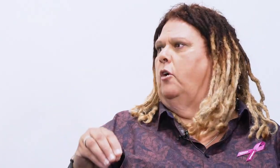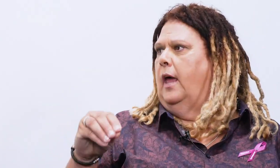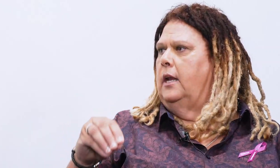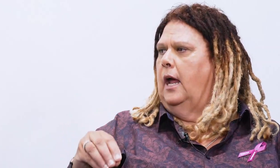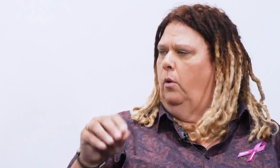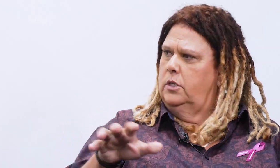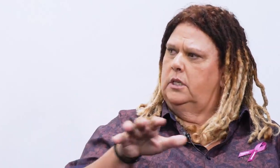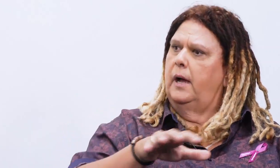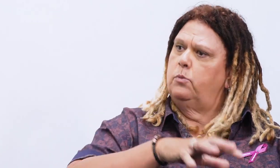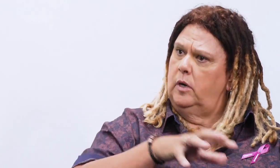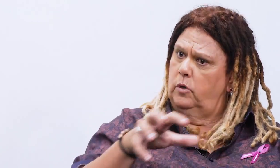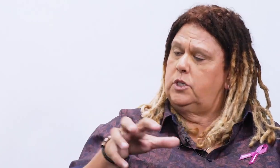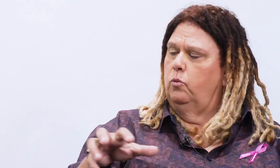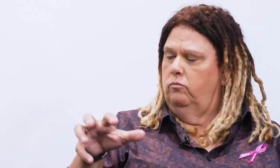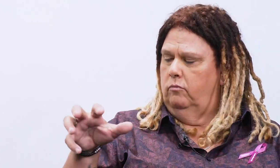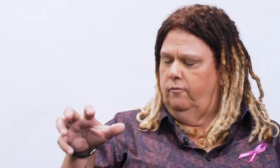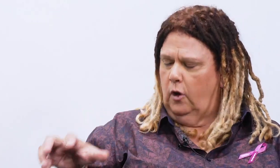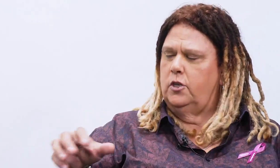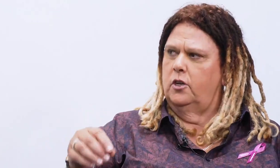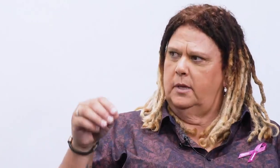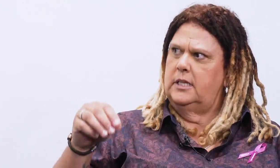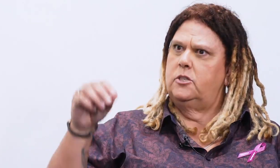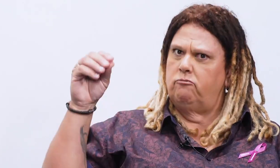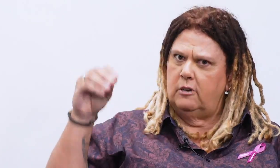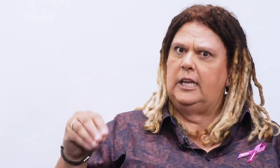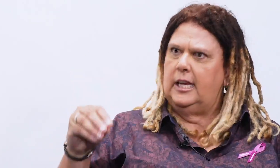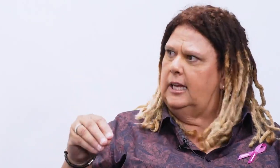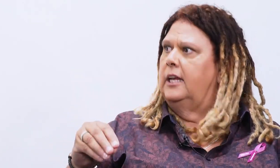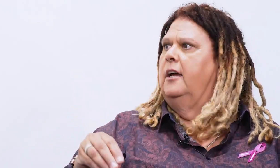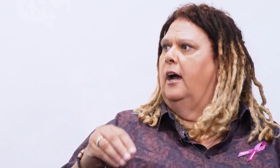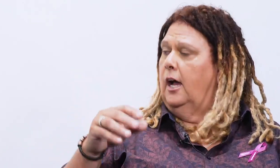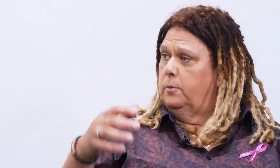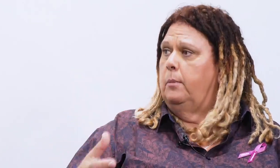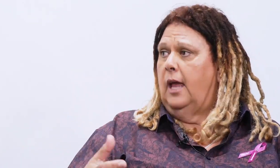on that now. Whereas in the past we're still focused on it, but this is really key to people